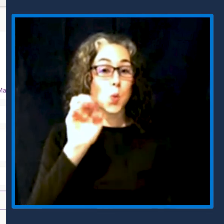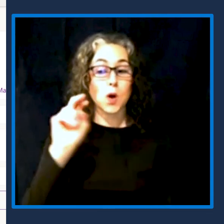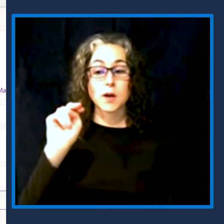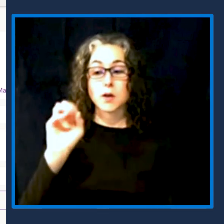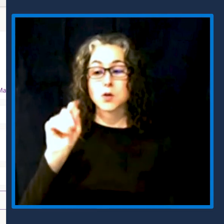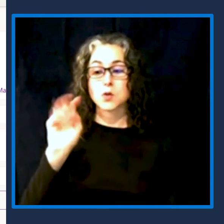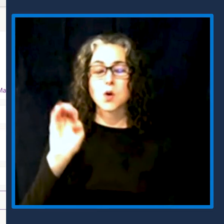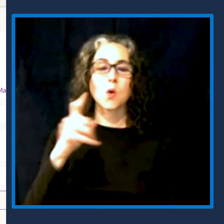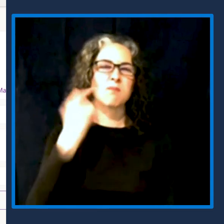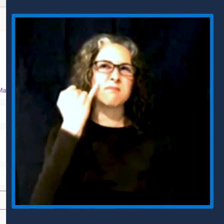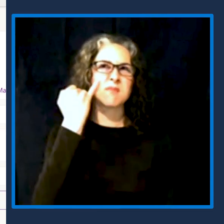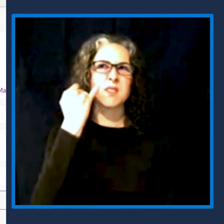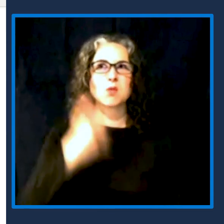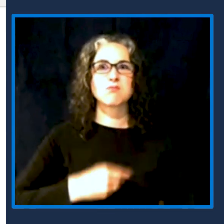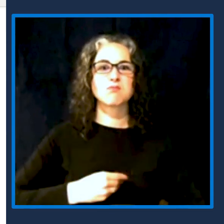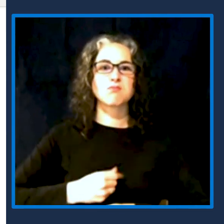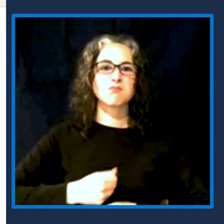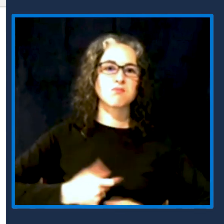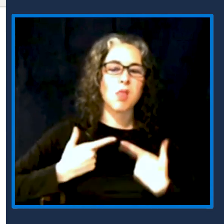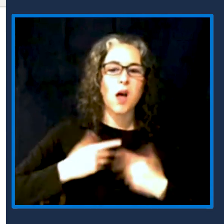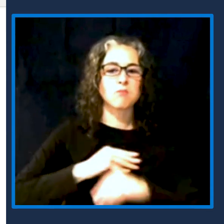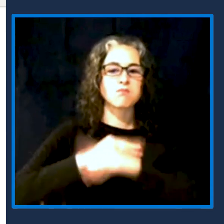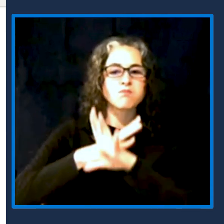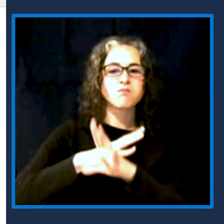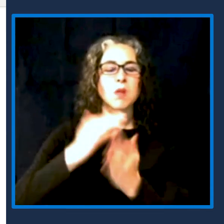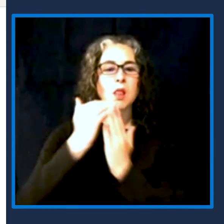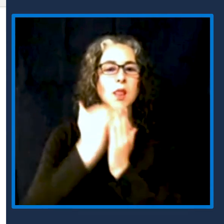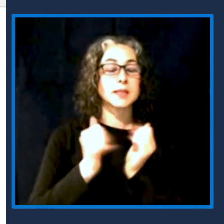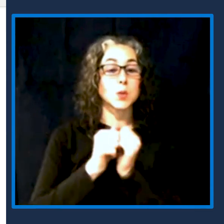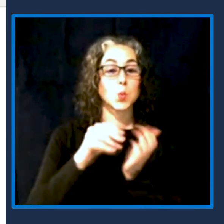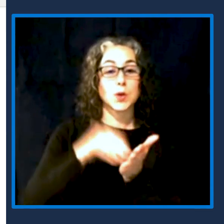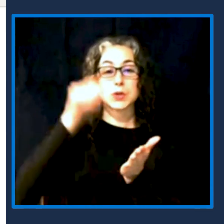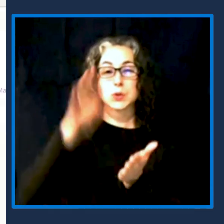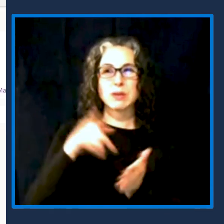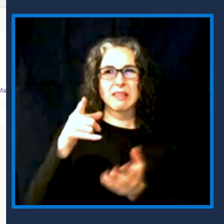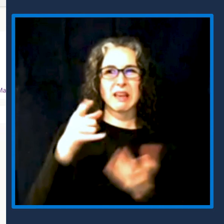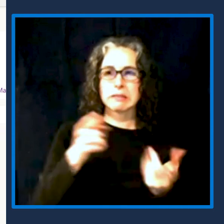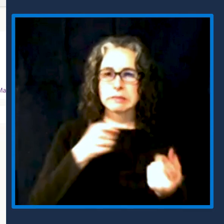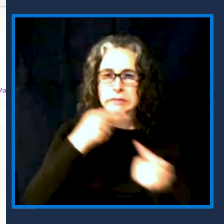a live lesson with students and they need some additional practice with content you're able to